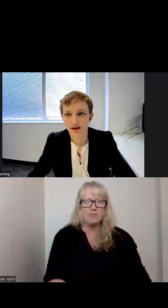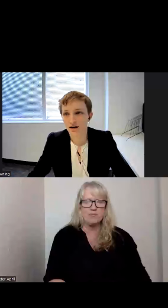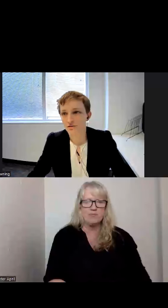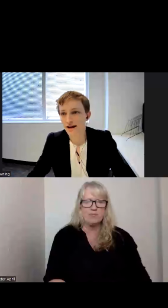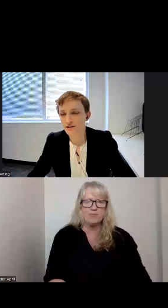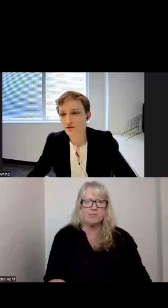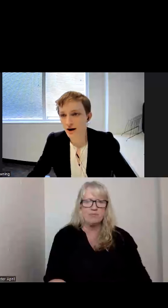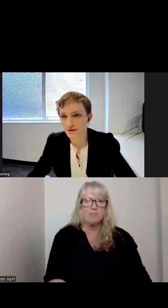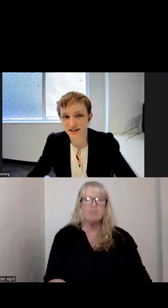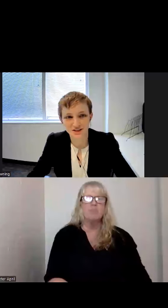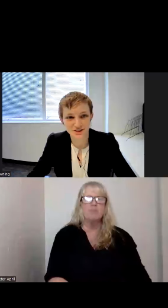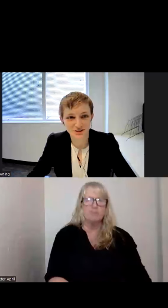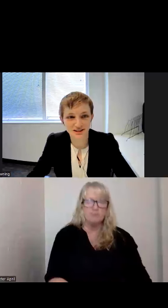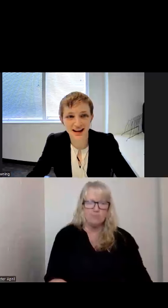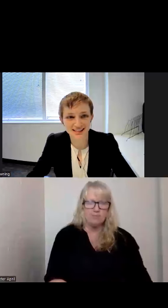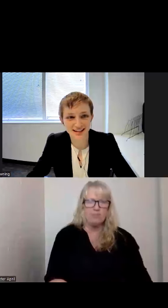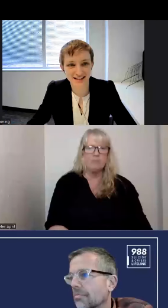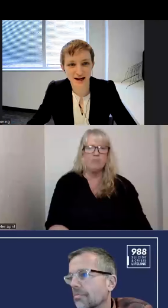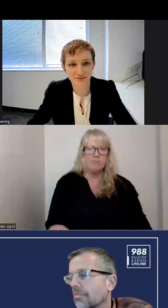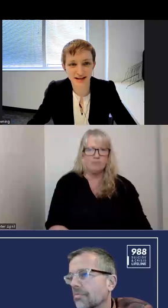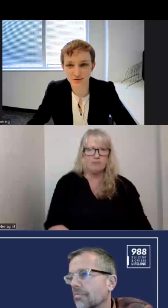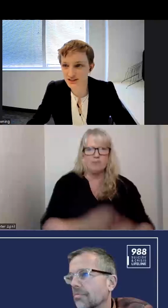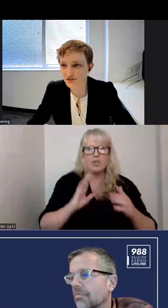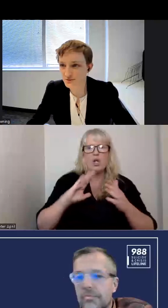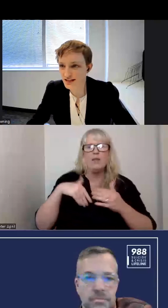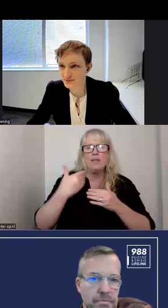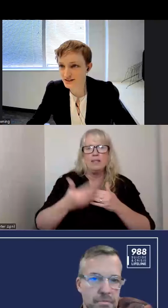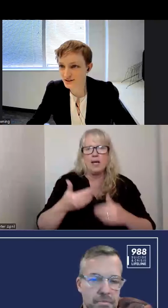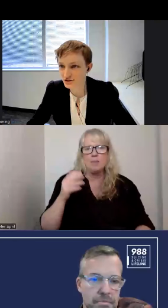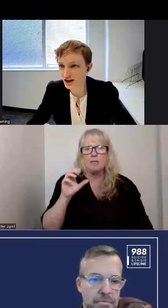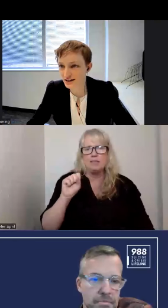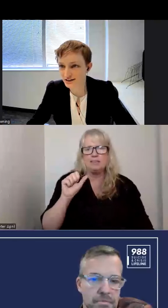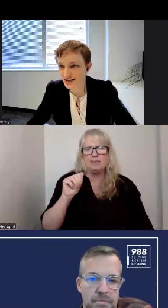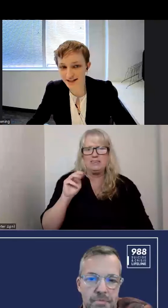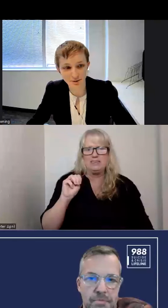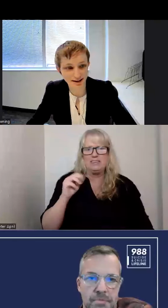ALL RIGHT. SO I AM GOING TO TURN TO THE NEXT UPDATE WHICH IS FROM SAMHSA. JOHN, TAKE IT AWAY.